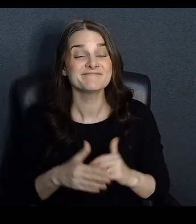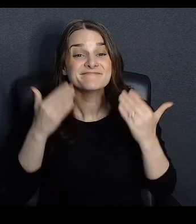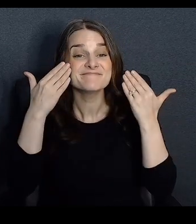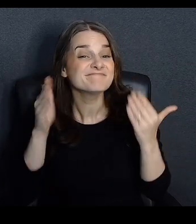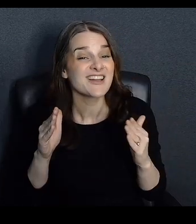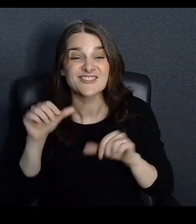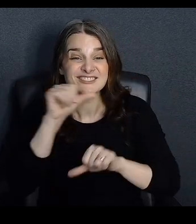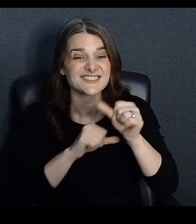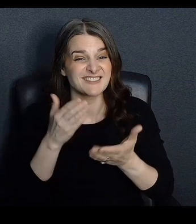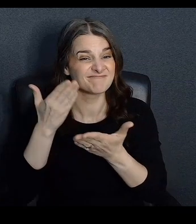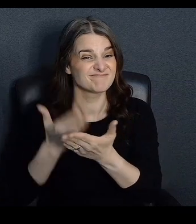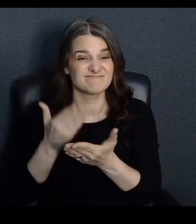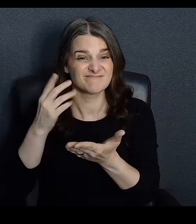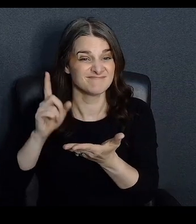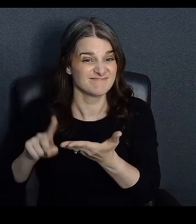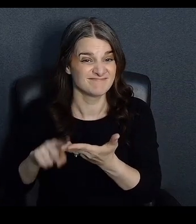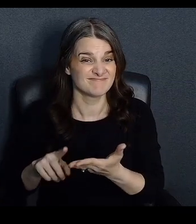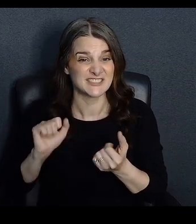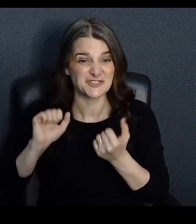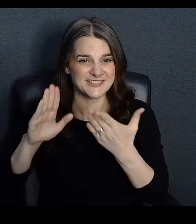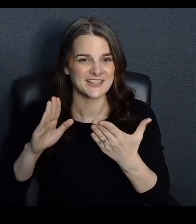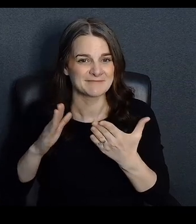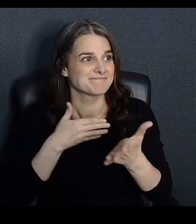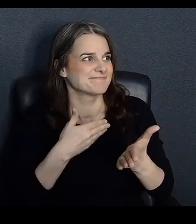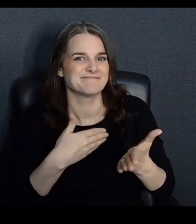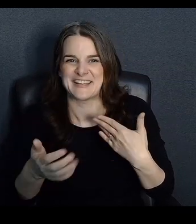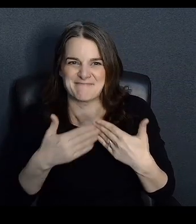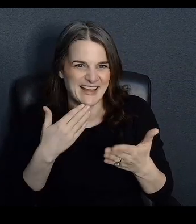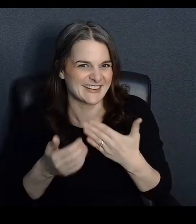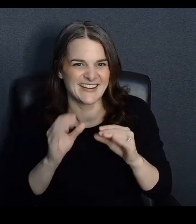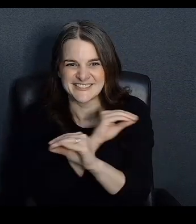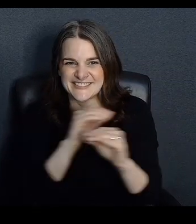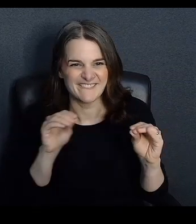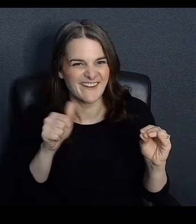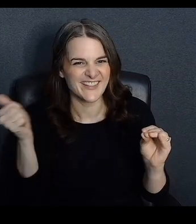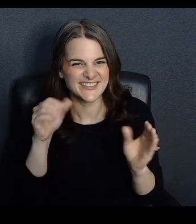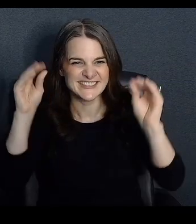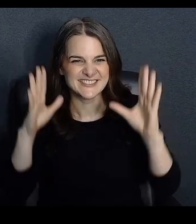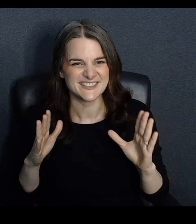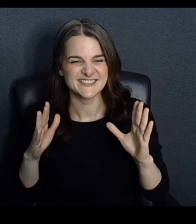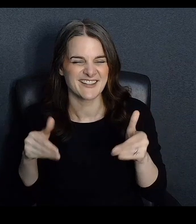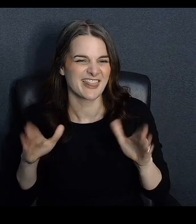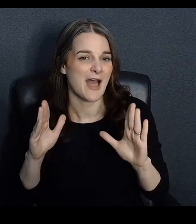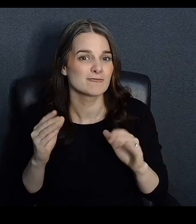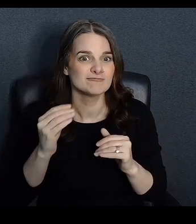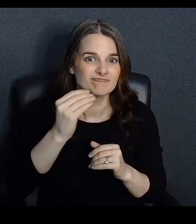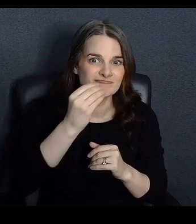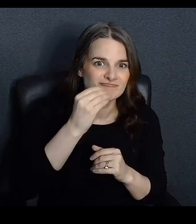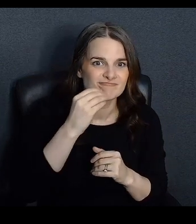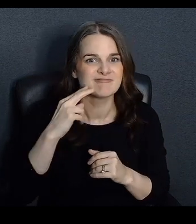strategy, and ultimately it didn't matter because none of the other teachers in the school allowed gum or food in class.